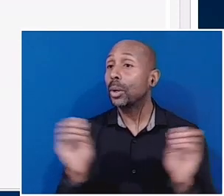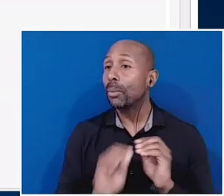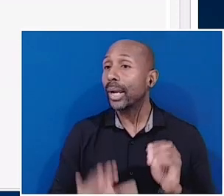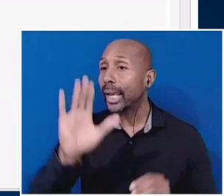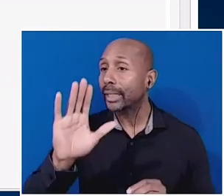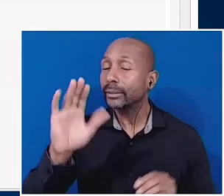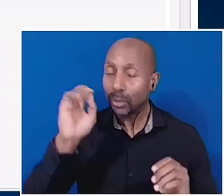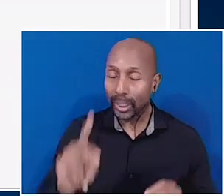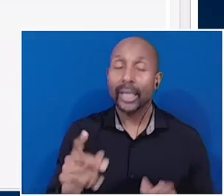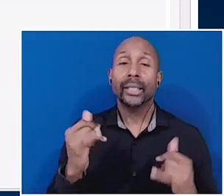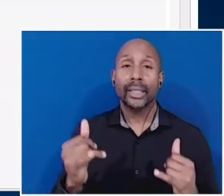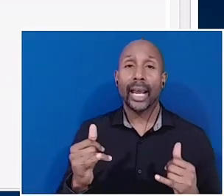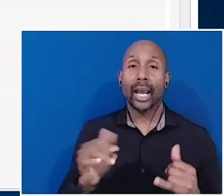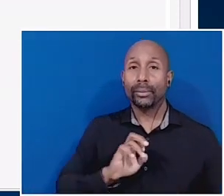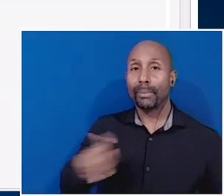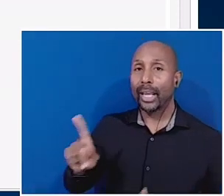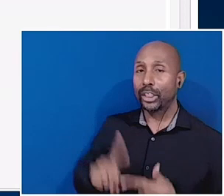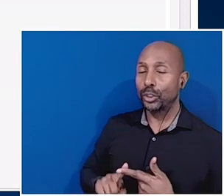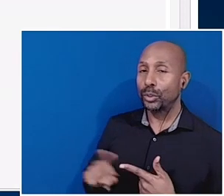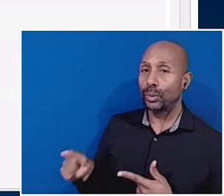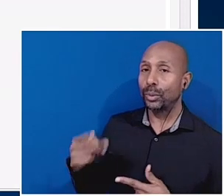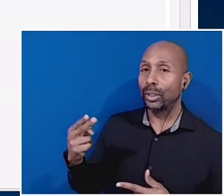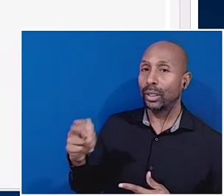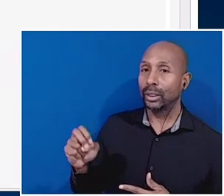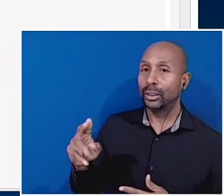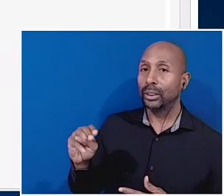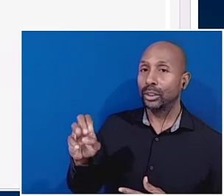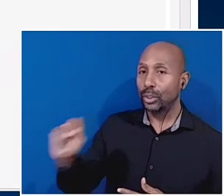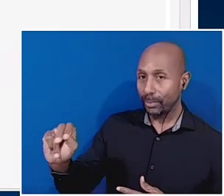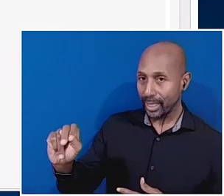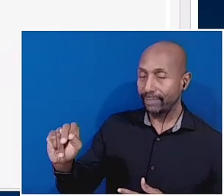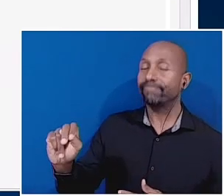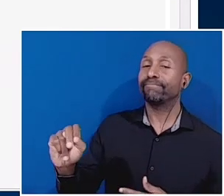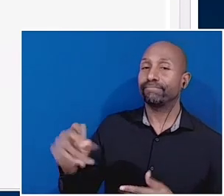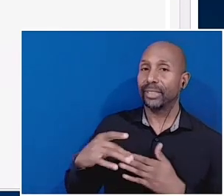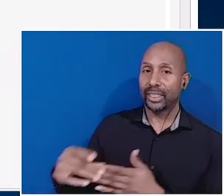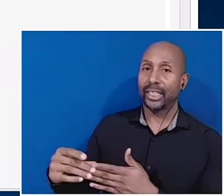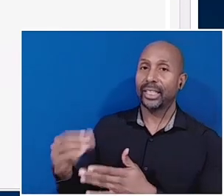go back to Herman to take us into the next section to discuss.